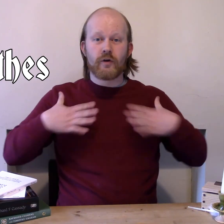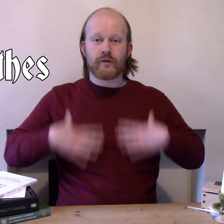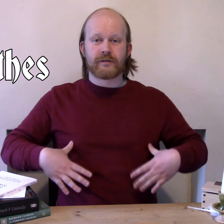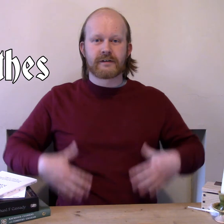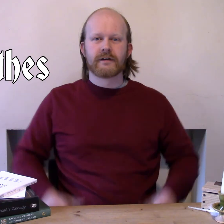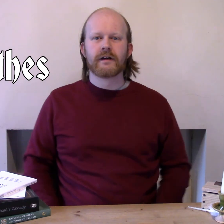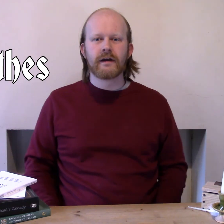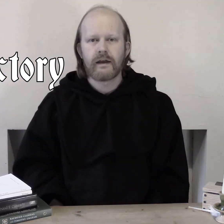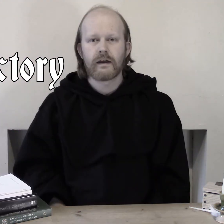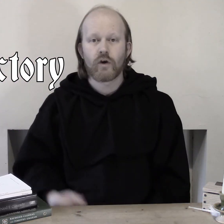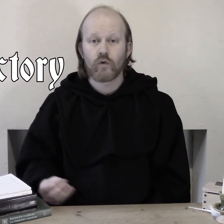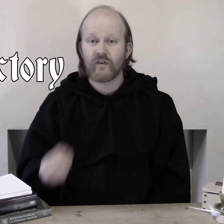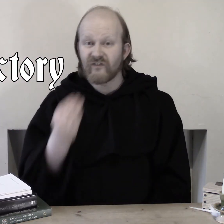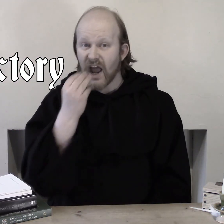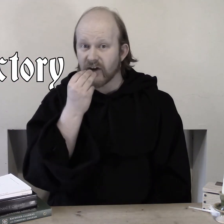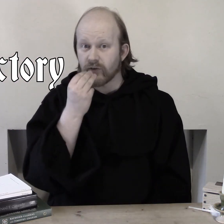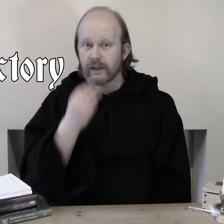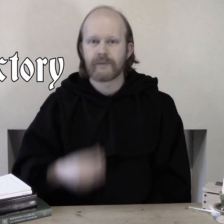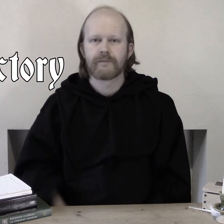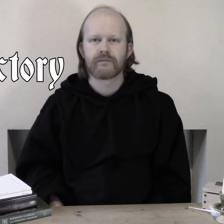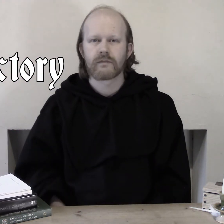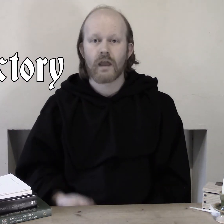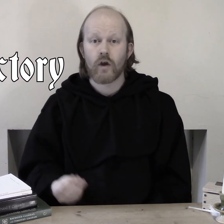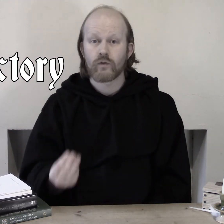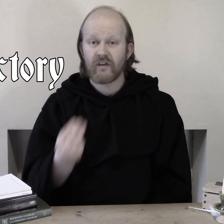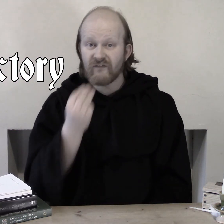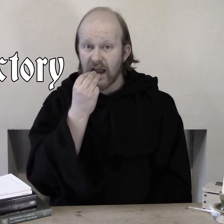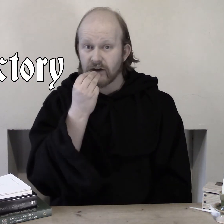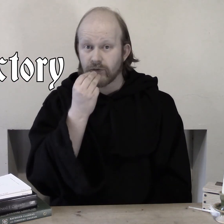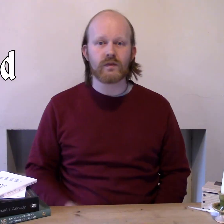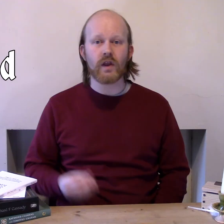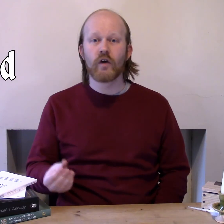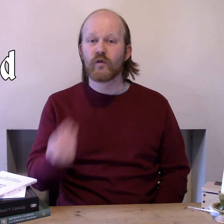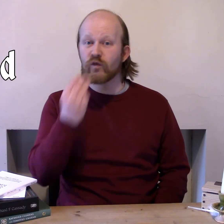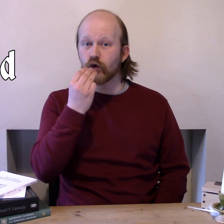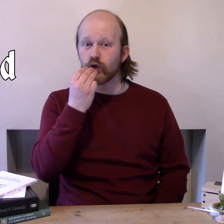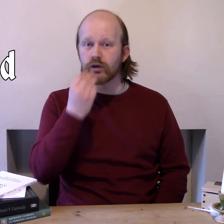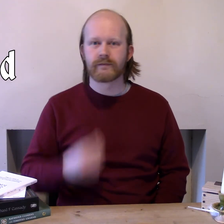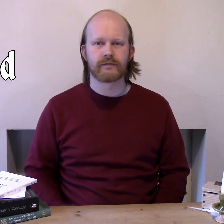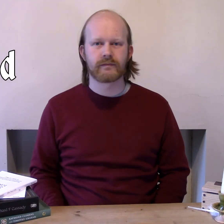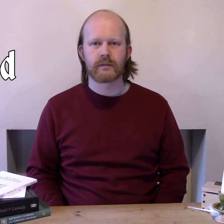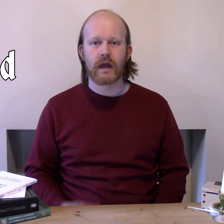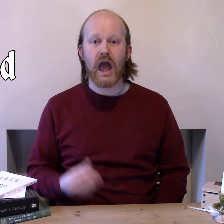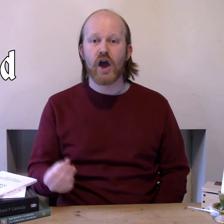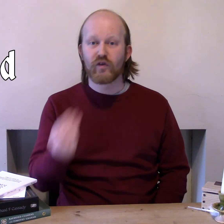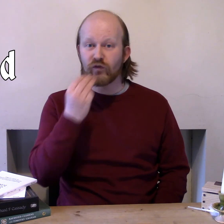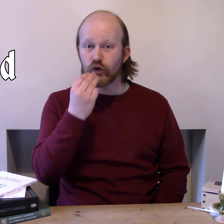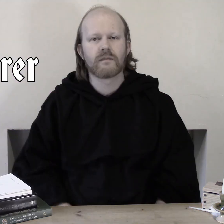The medieval sign for Refectory is the same as the BSL for Food,